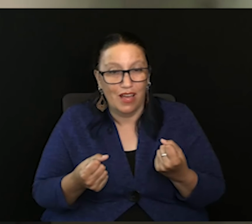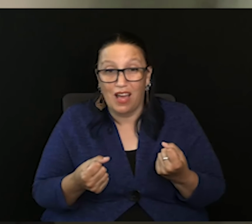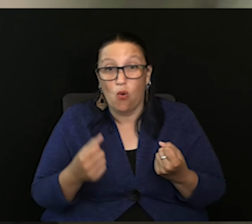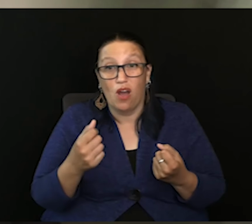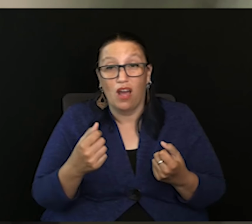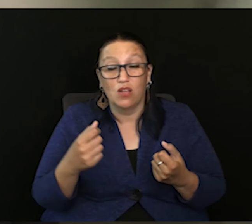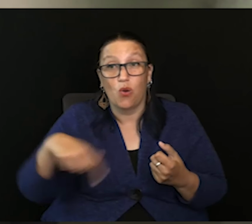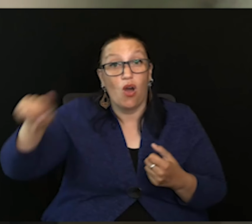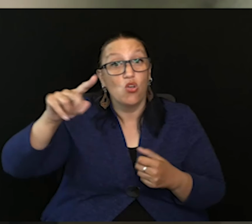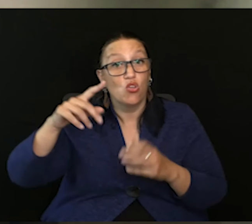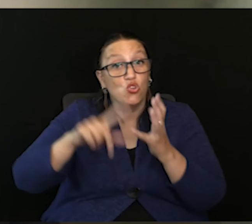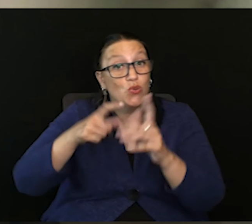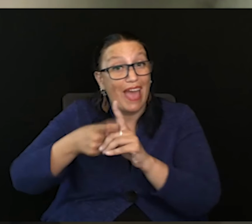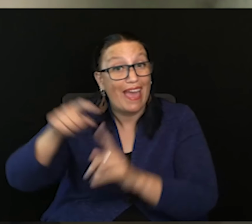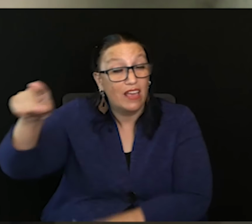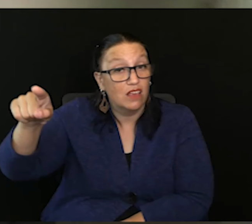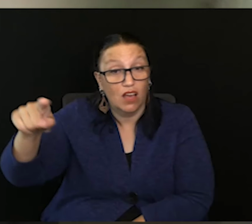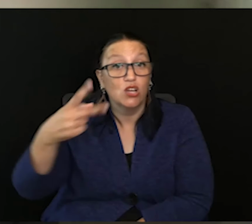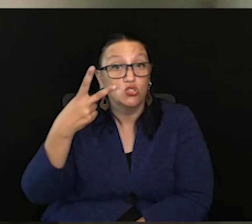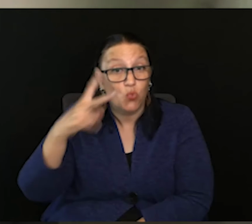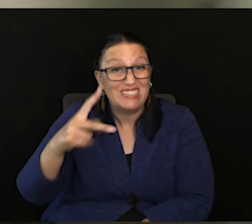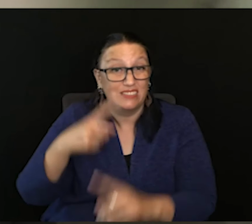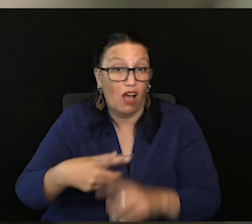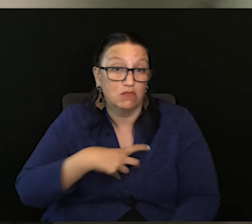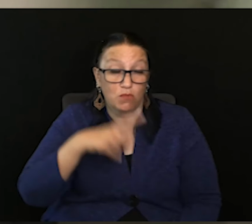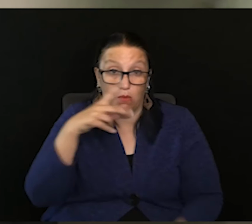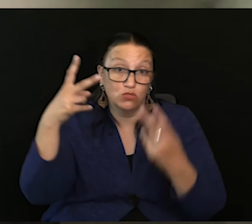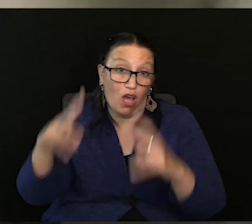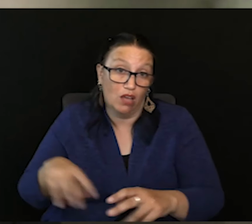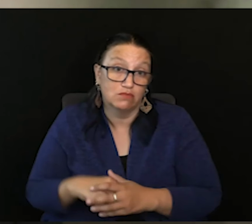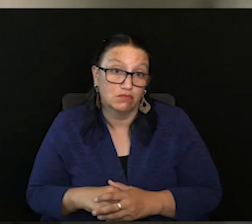of the rate of loss of life of the UK on a per capita basis and one 25th